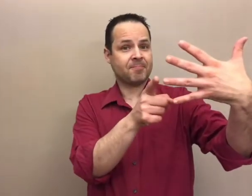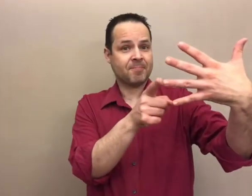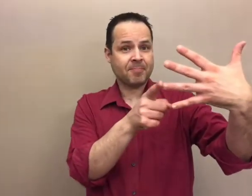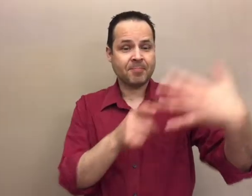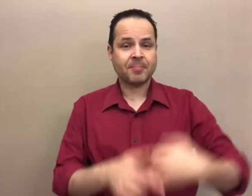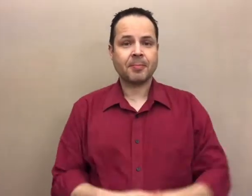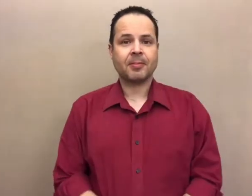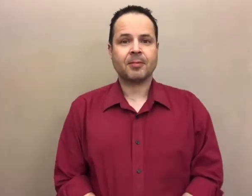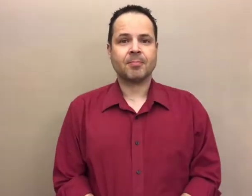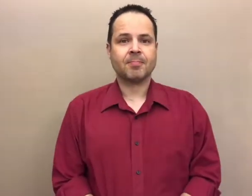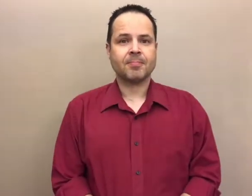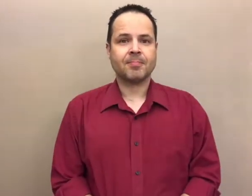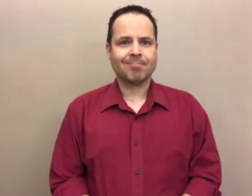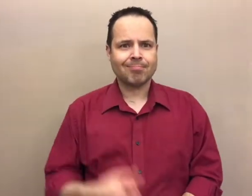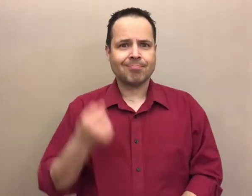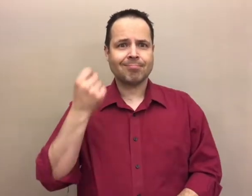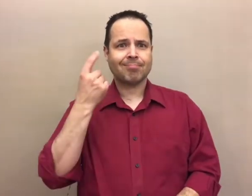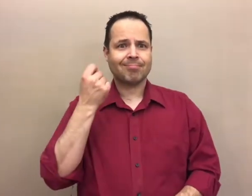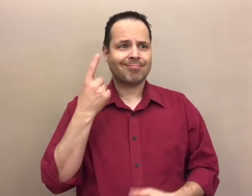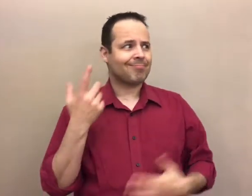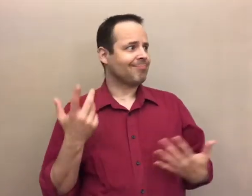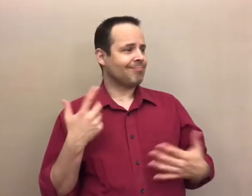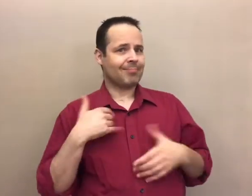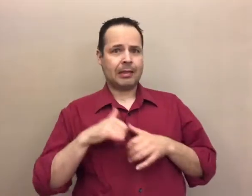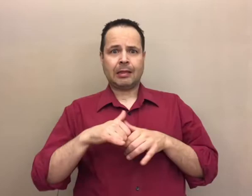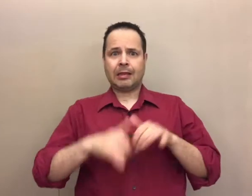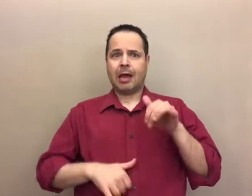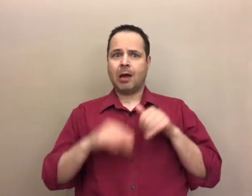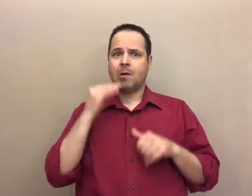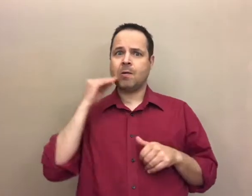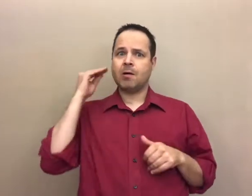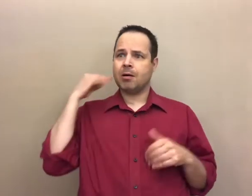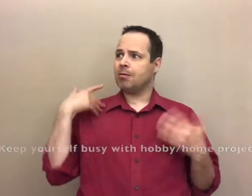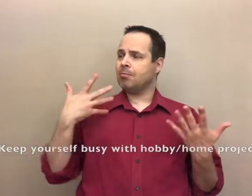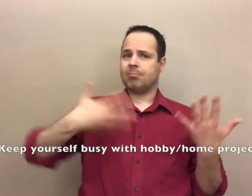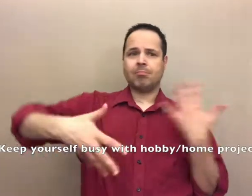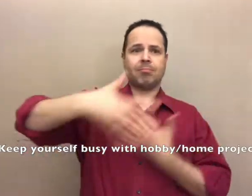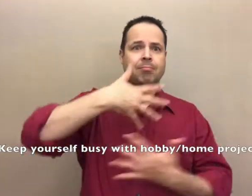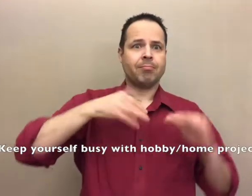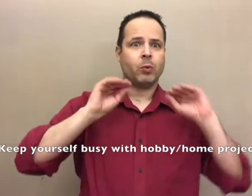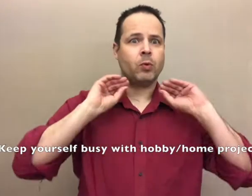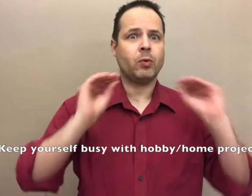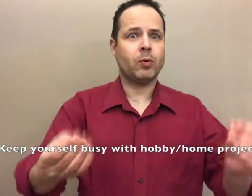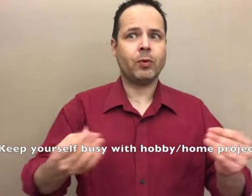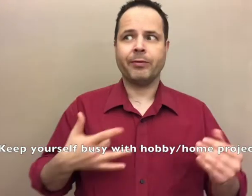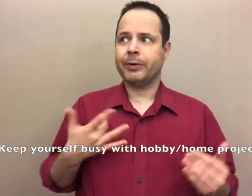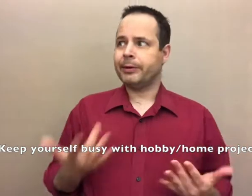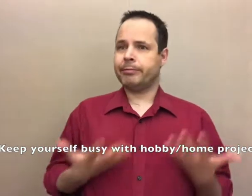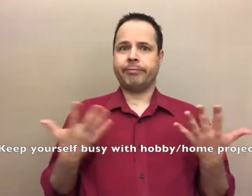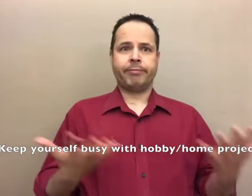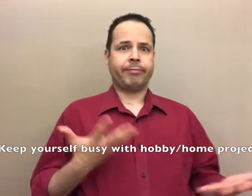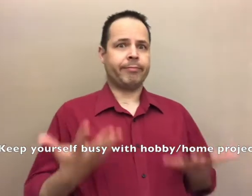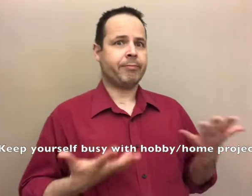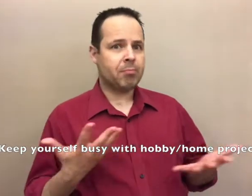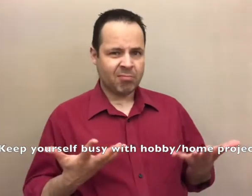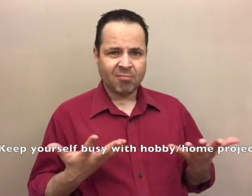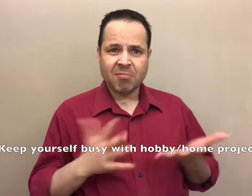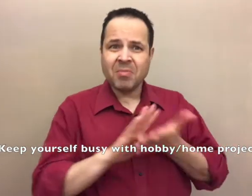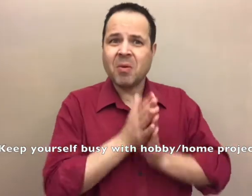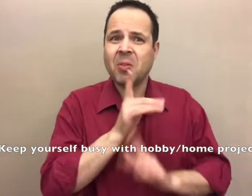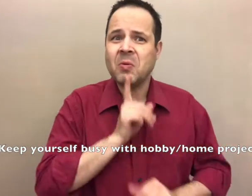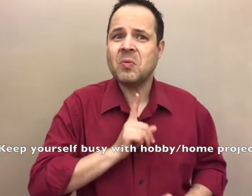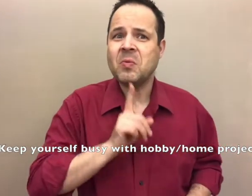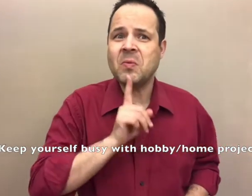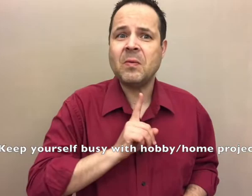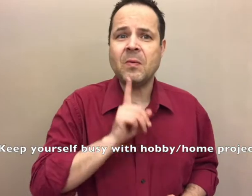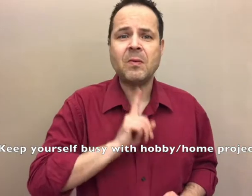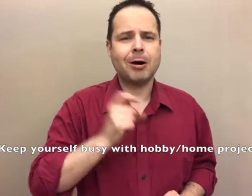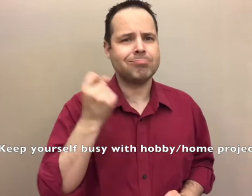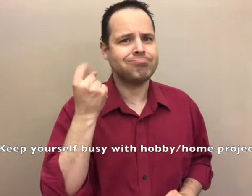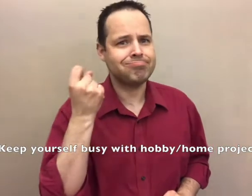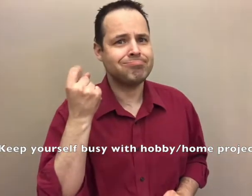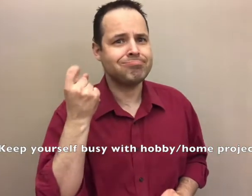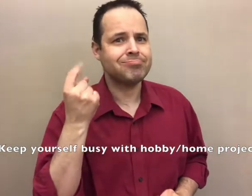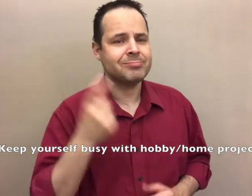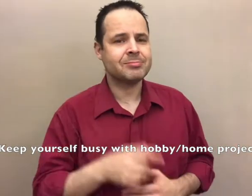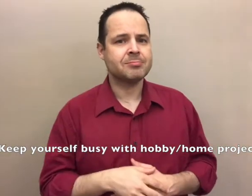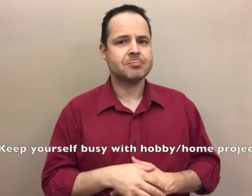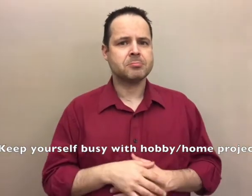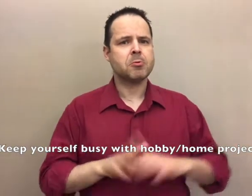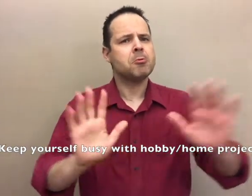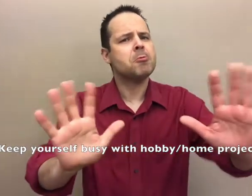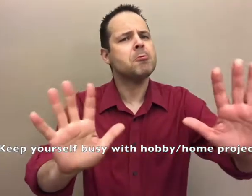Fourth tip: As many people are staying home, and understandably it can become very lonely.